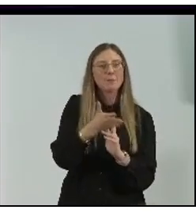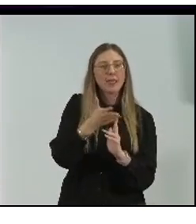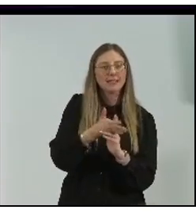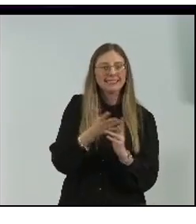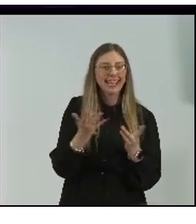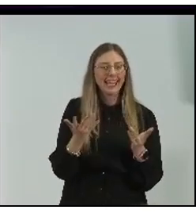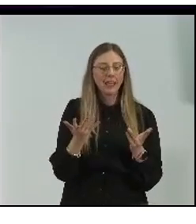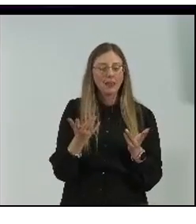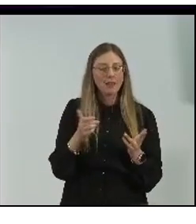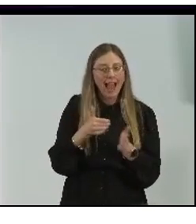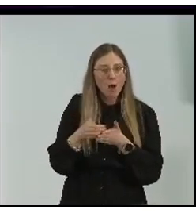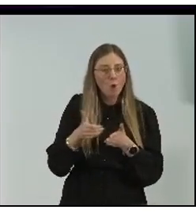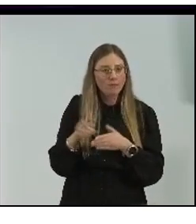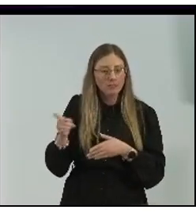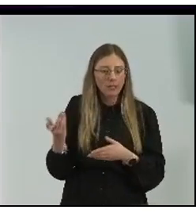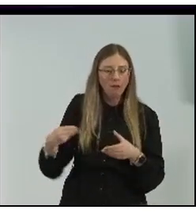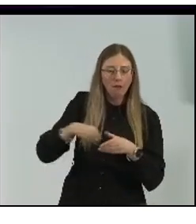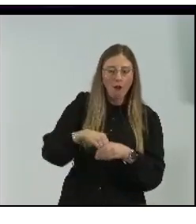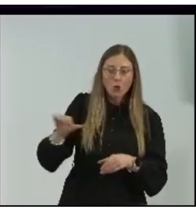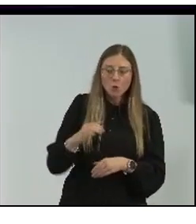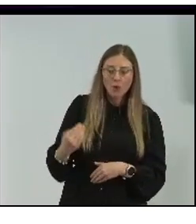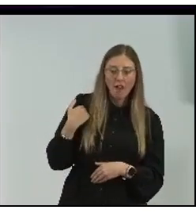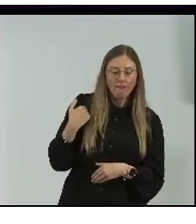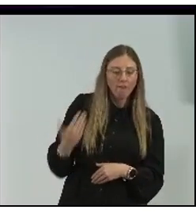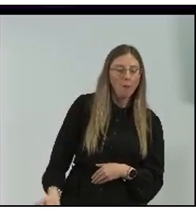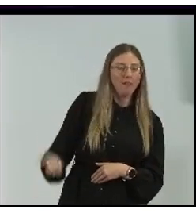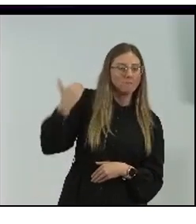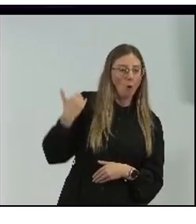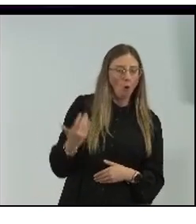How often do you say you should have come to me a long time ago?